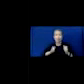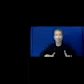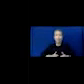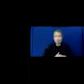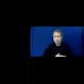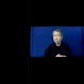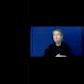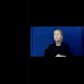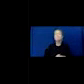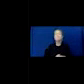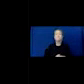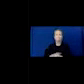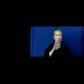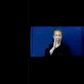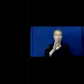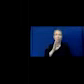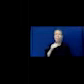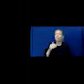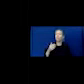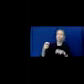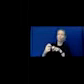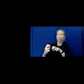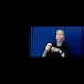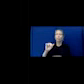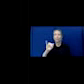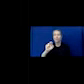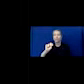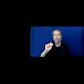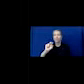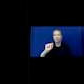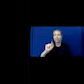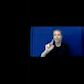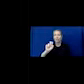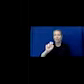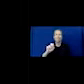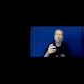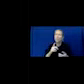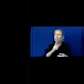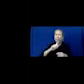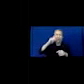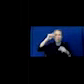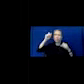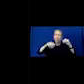conduct a intake which is just a brainstorming session with the client and his support network,